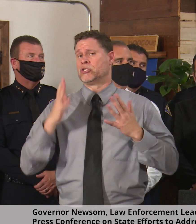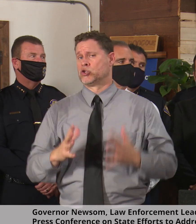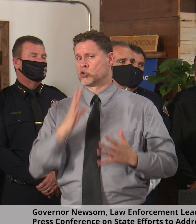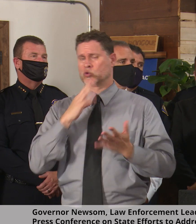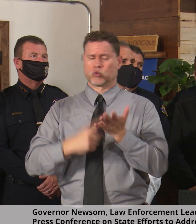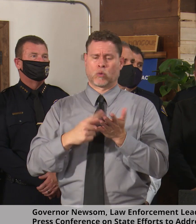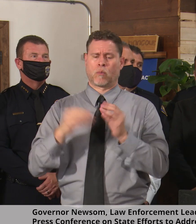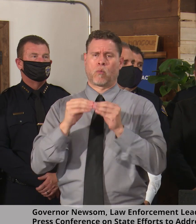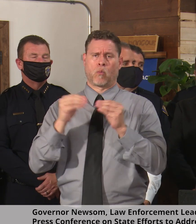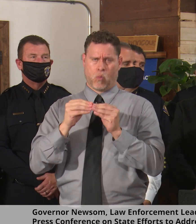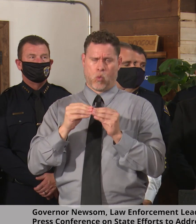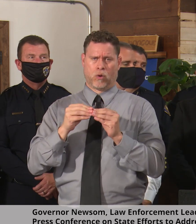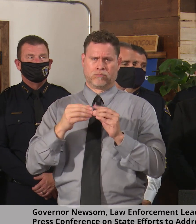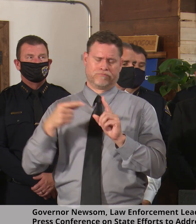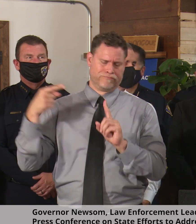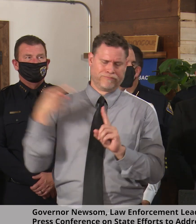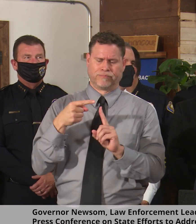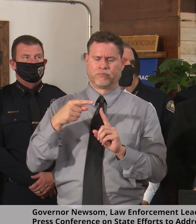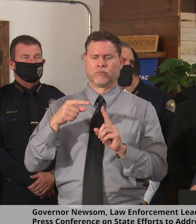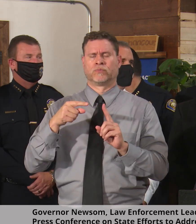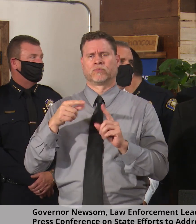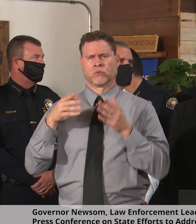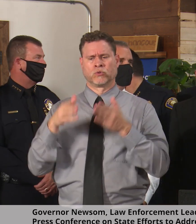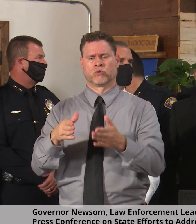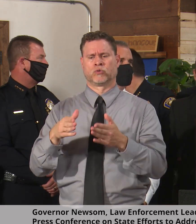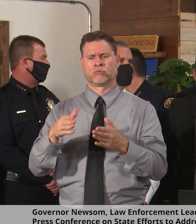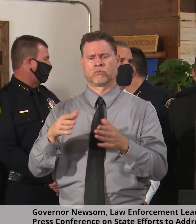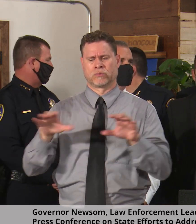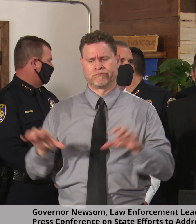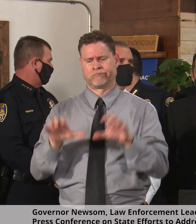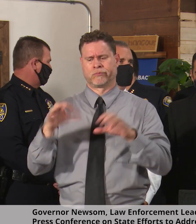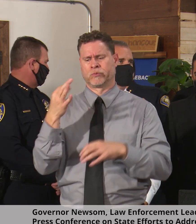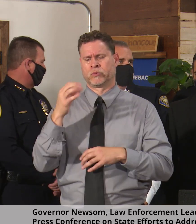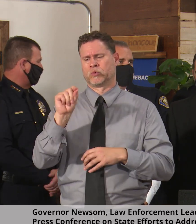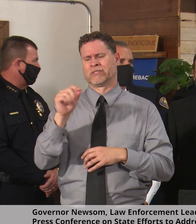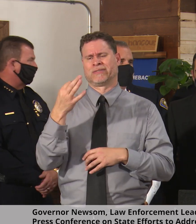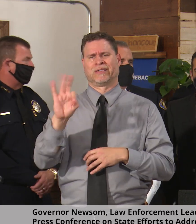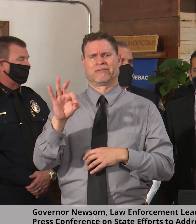more pragmatic terms about the work they've done since 2019 as it relates to the investigations,